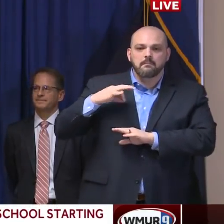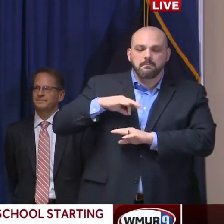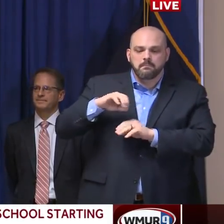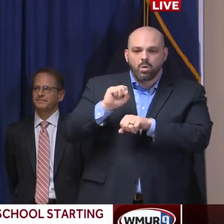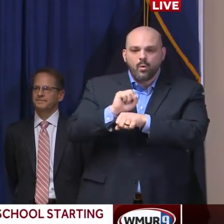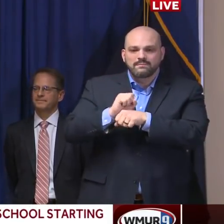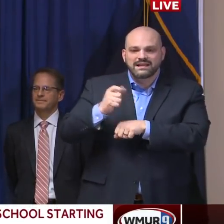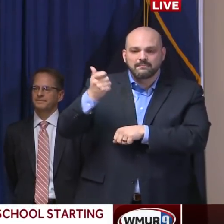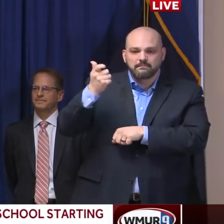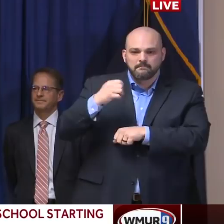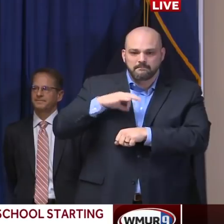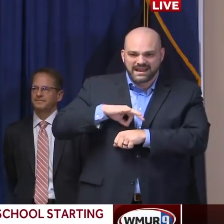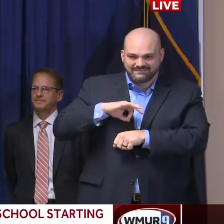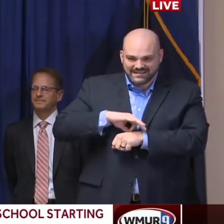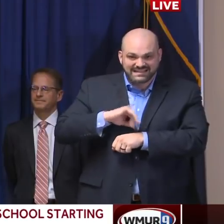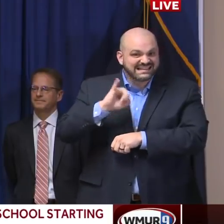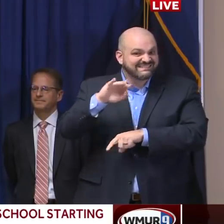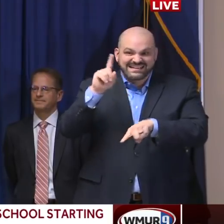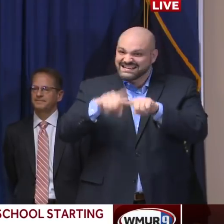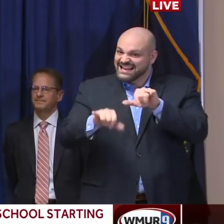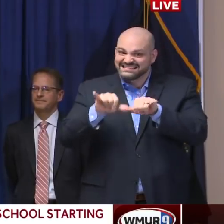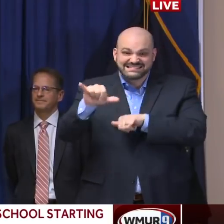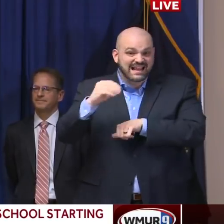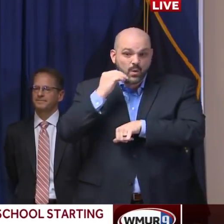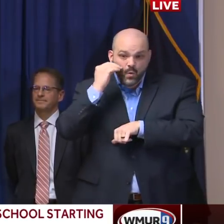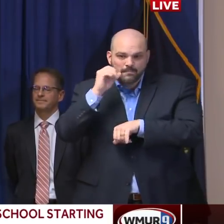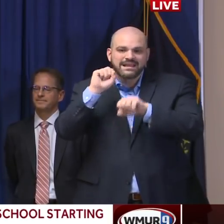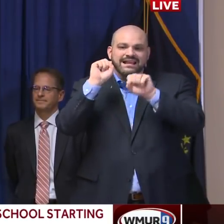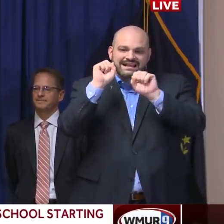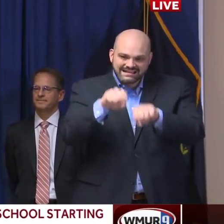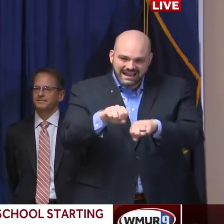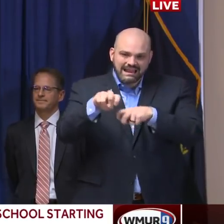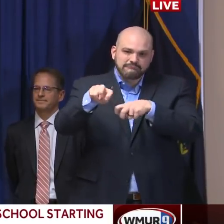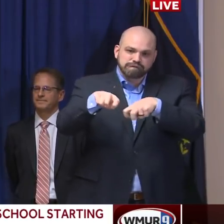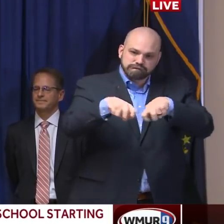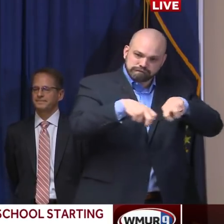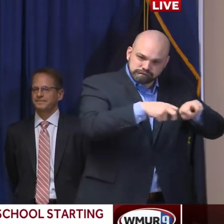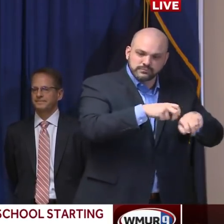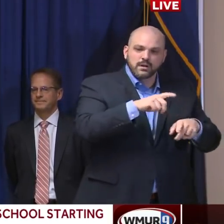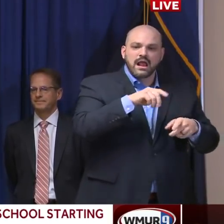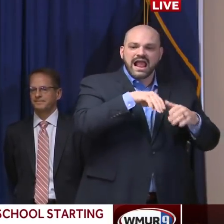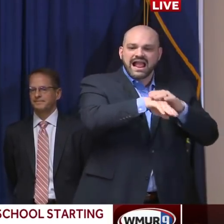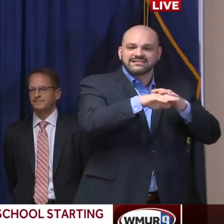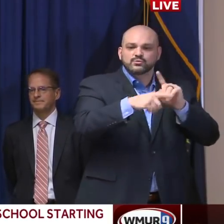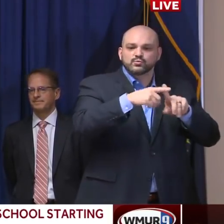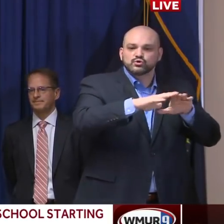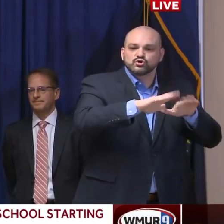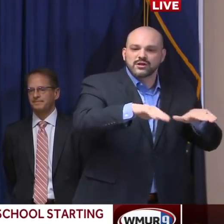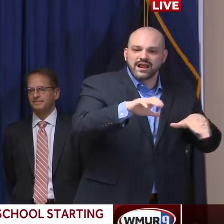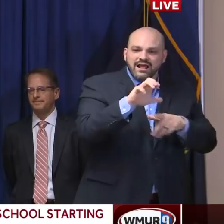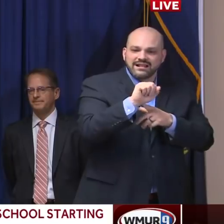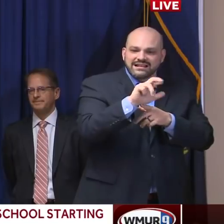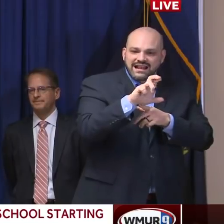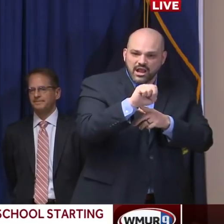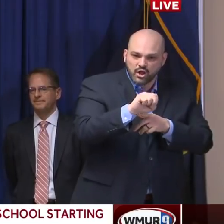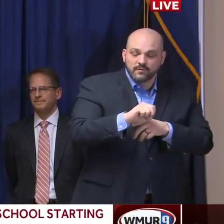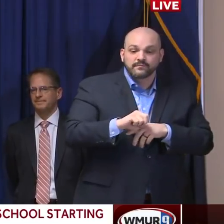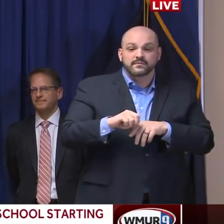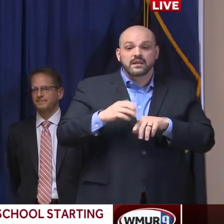STATE UNEMPLOYMENT BENEFITS. FOR THOSE WHO ARE UNABLE TO STAY AT HOME, WE WILL EXPAND ACCESS TO CHILDCARE.